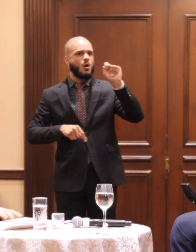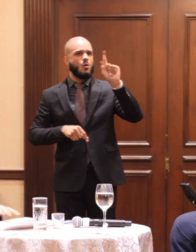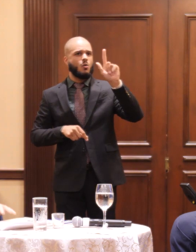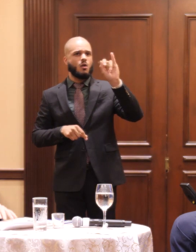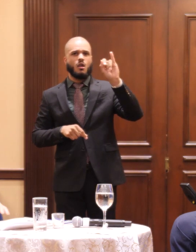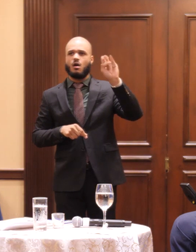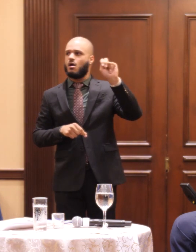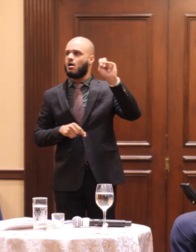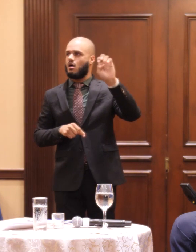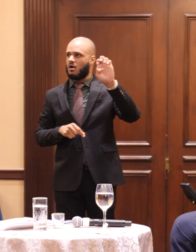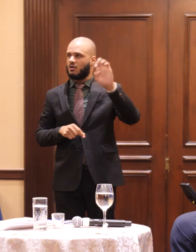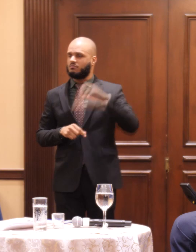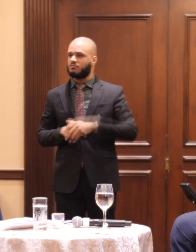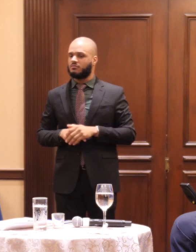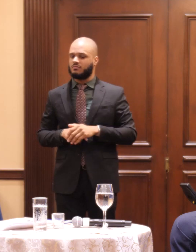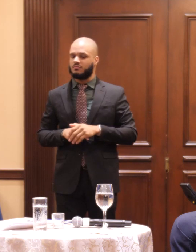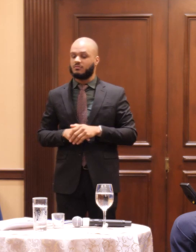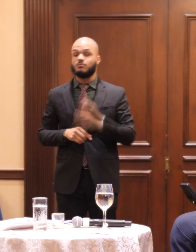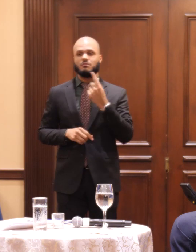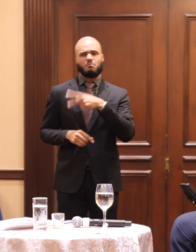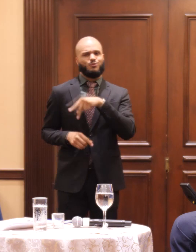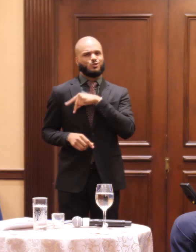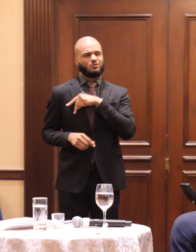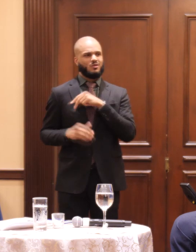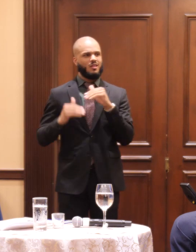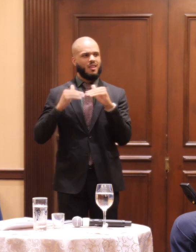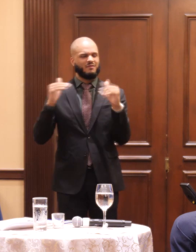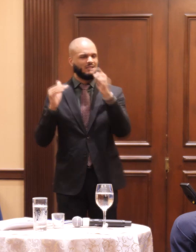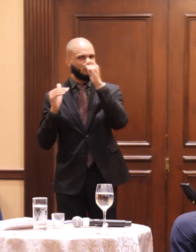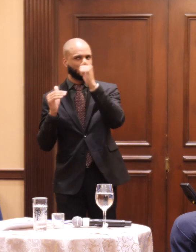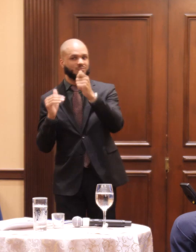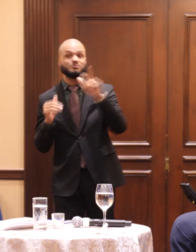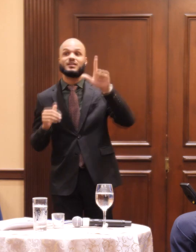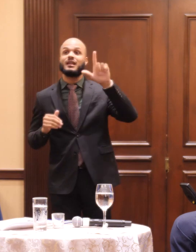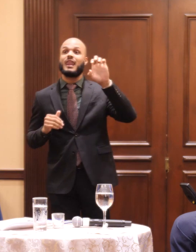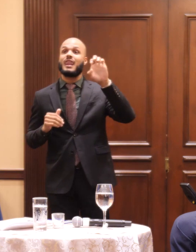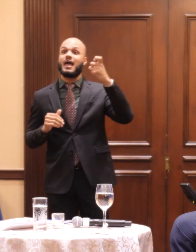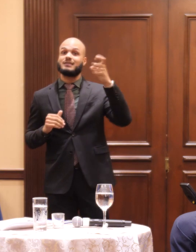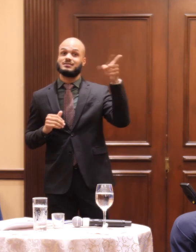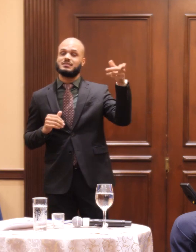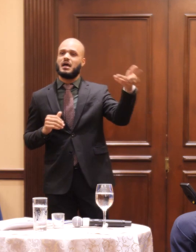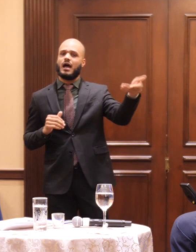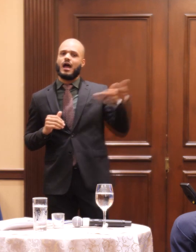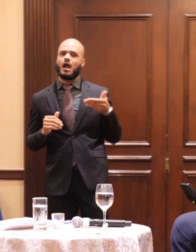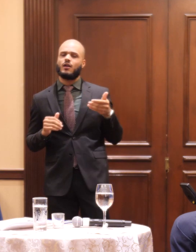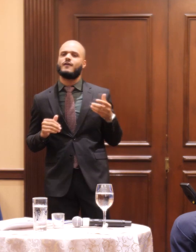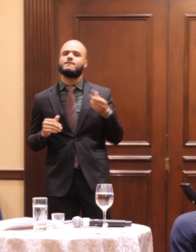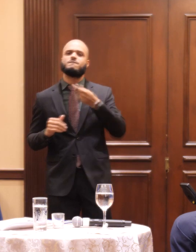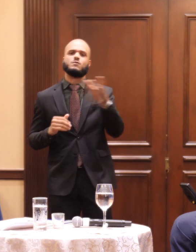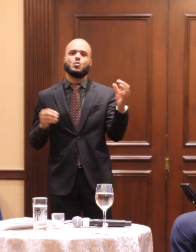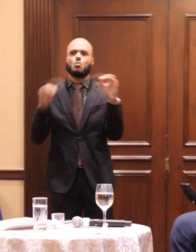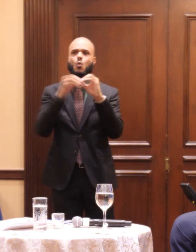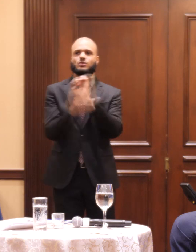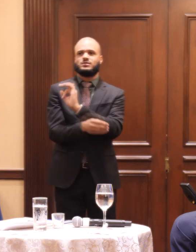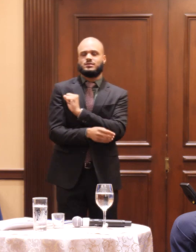This gets interesting on a personal level because Lex had hired a couple of other staff people, one